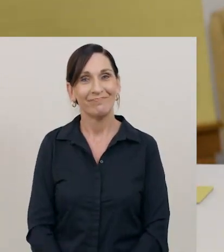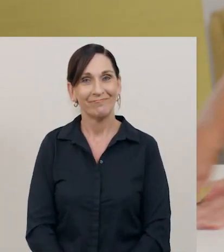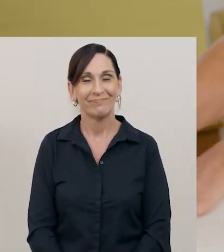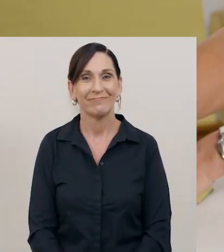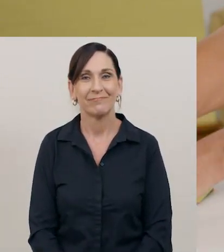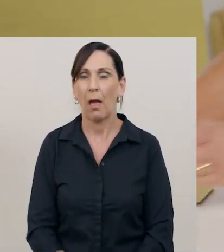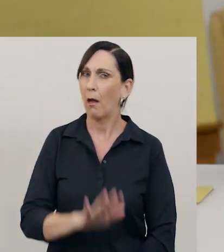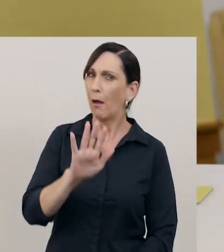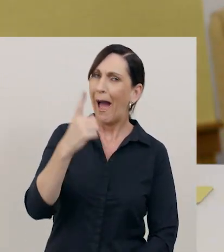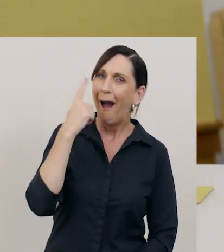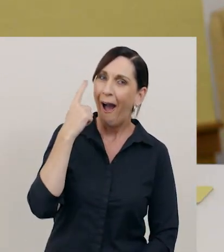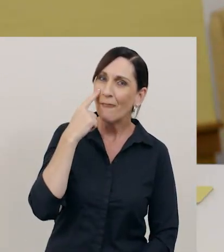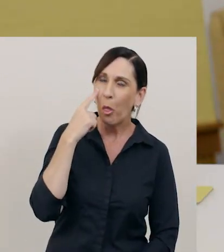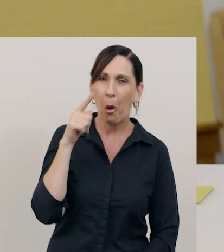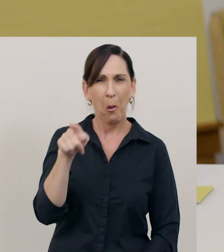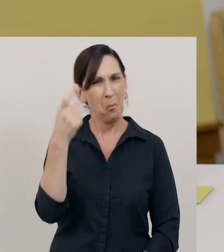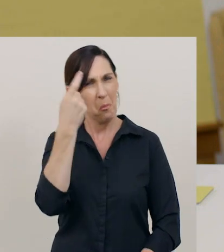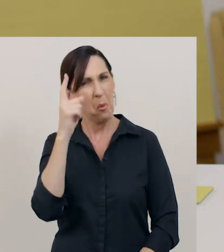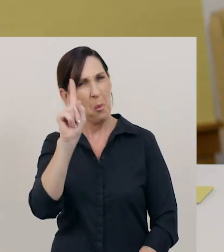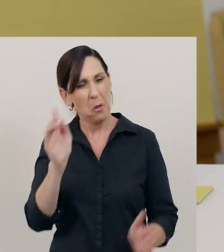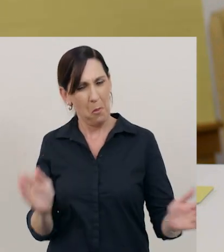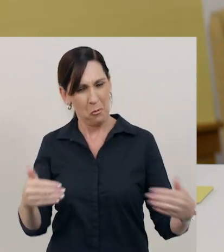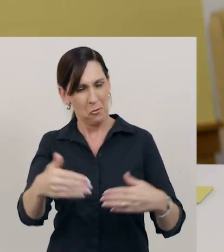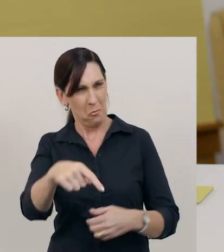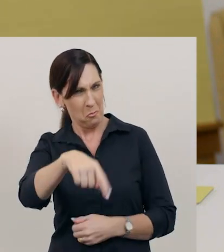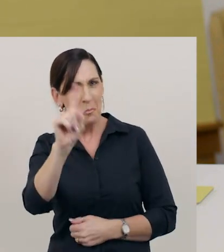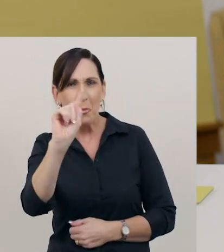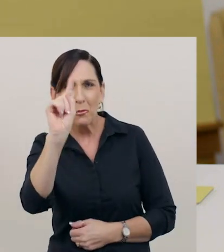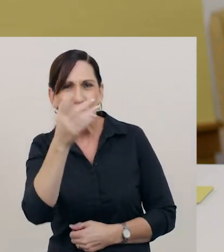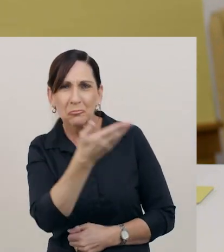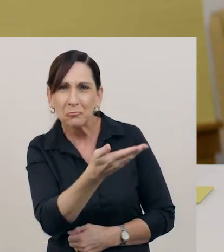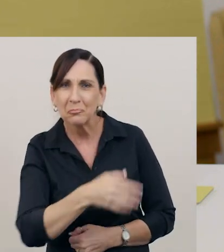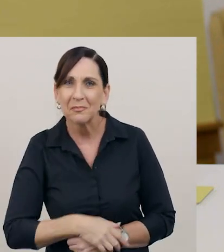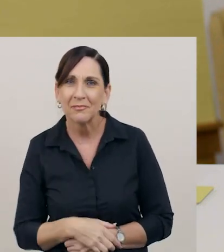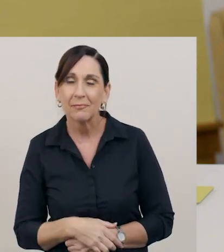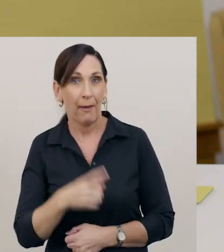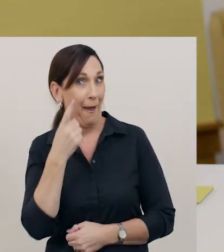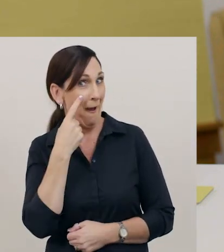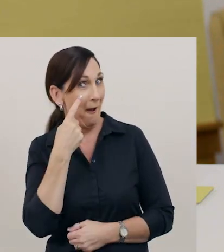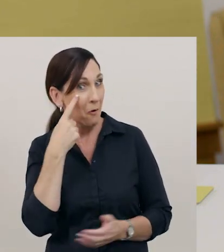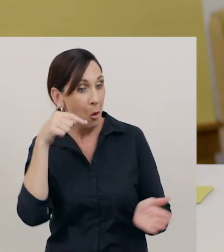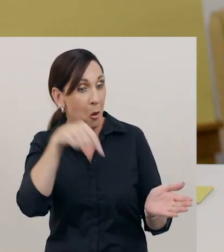Look here. I wonder what's in this box. Let’s take a little look.